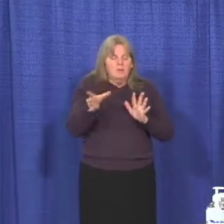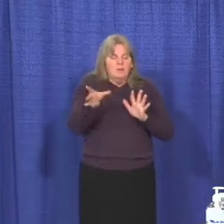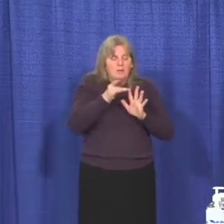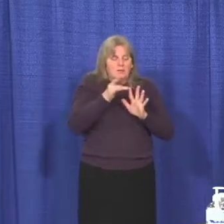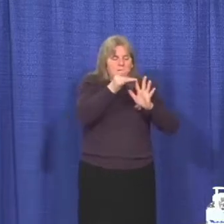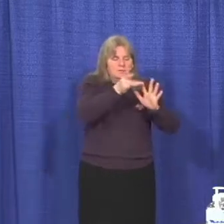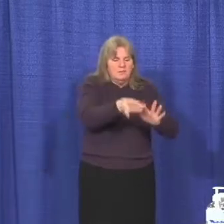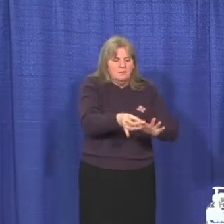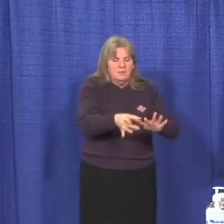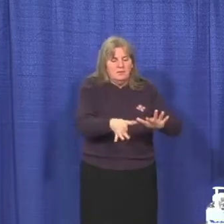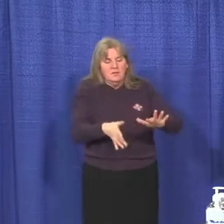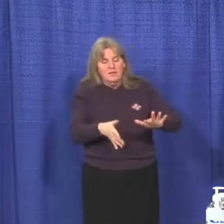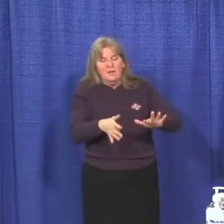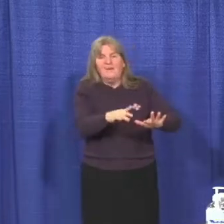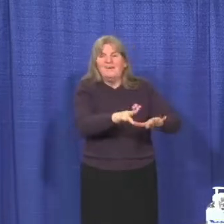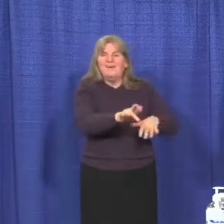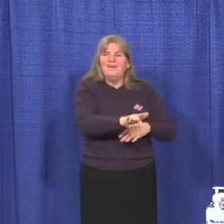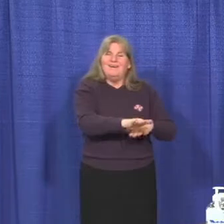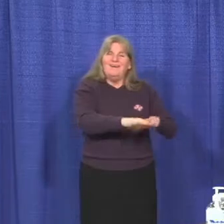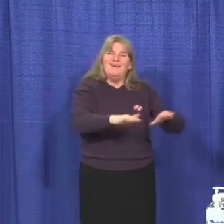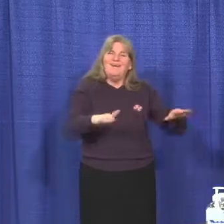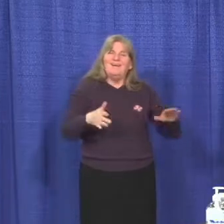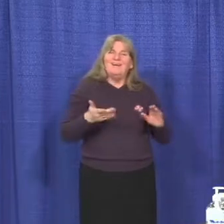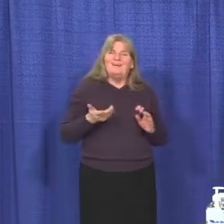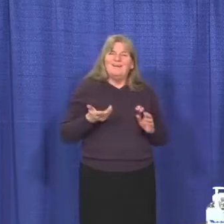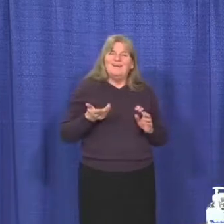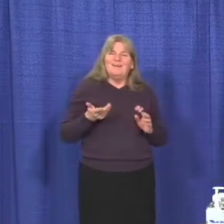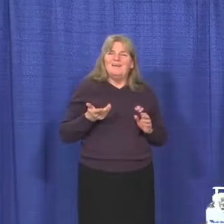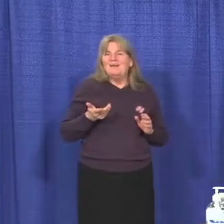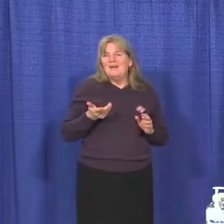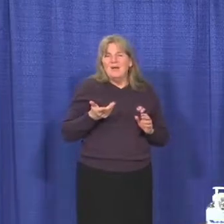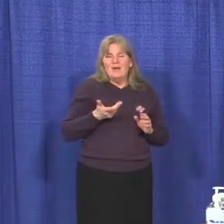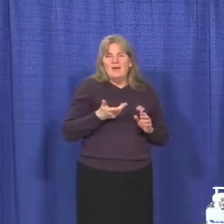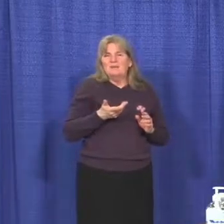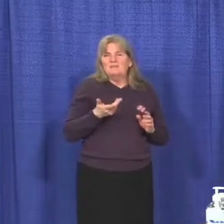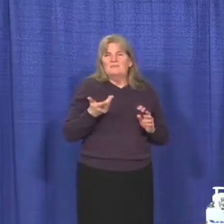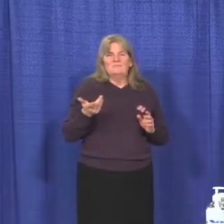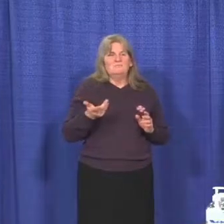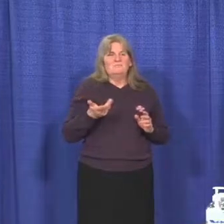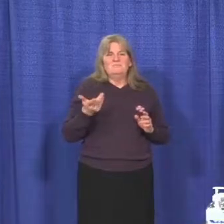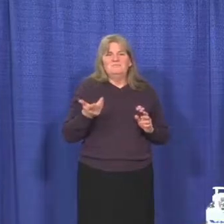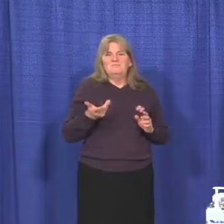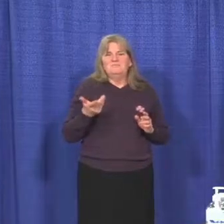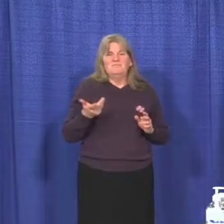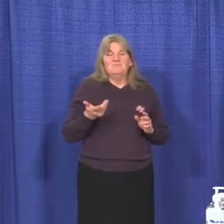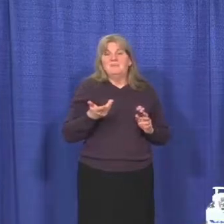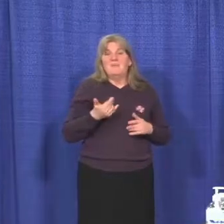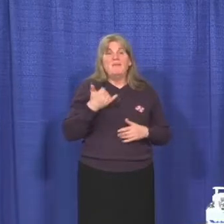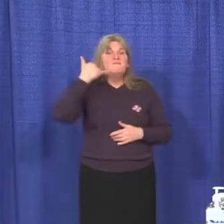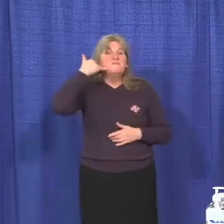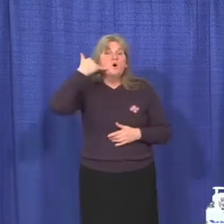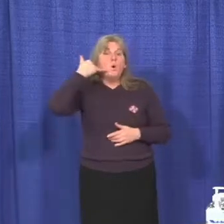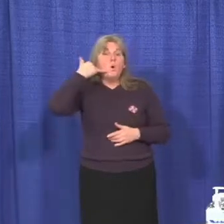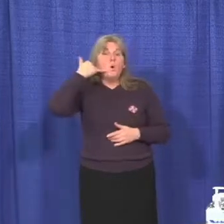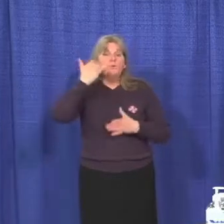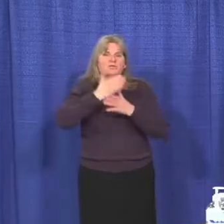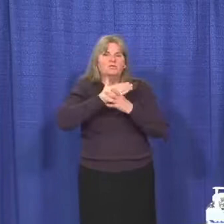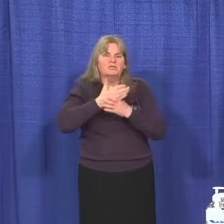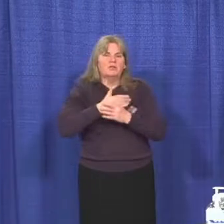That's where things like something you might carry and give like a phone are a door